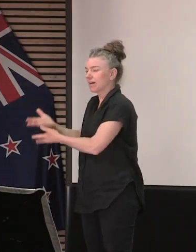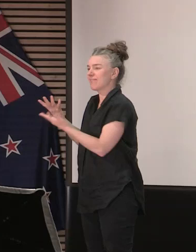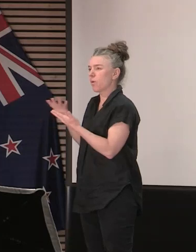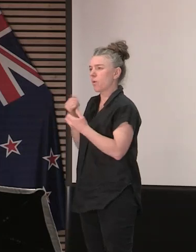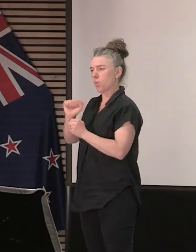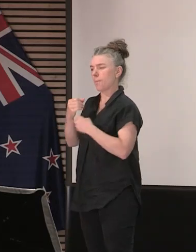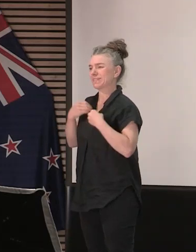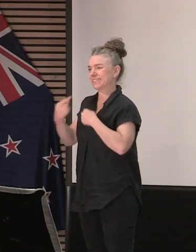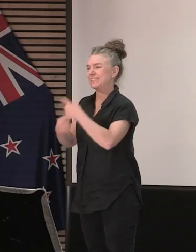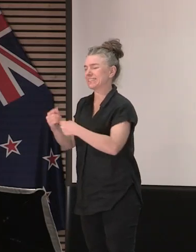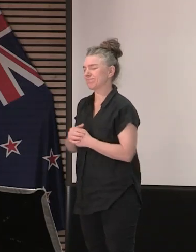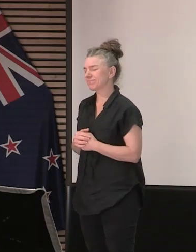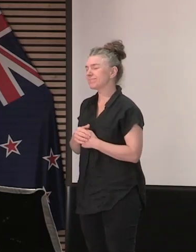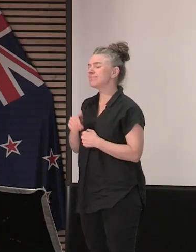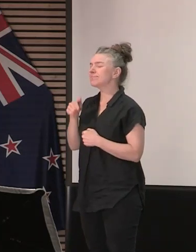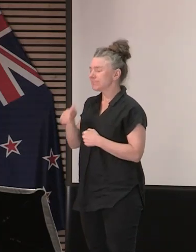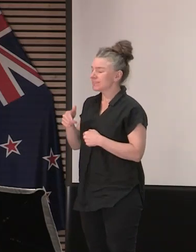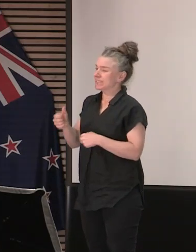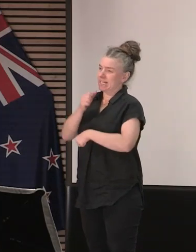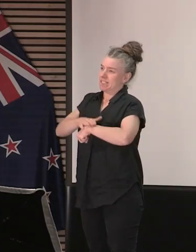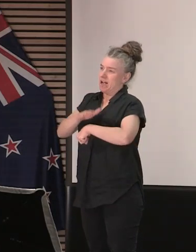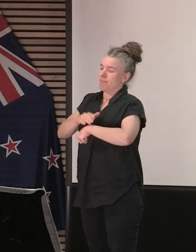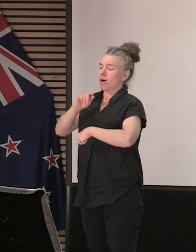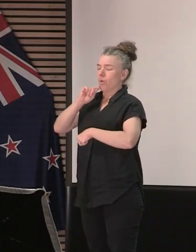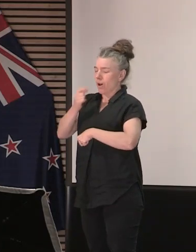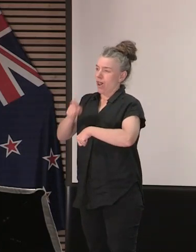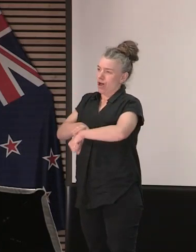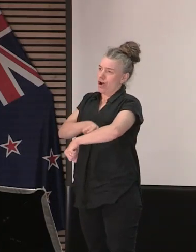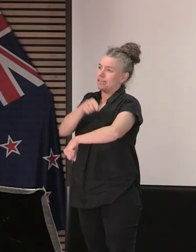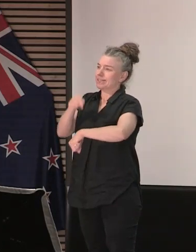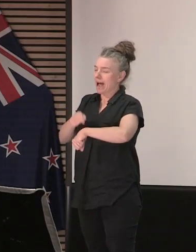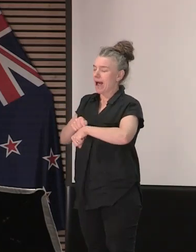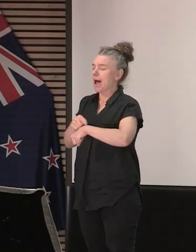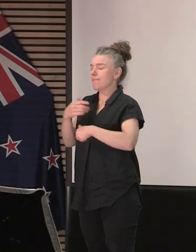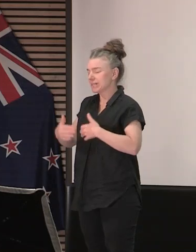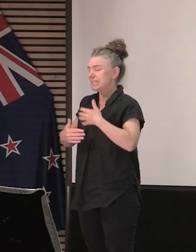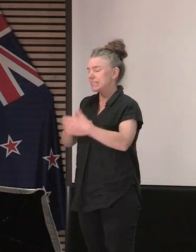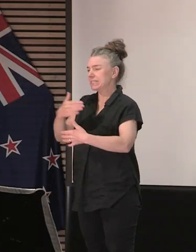Ido know that we can do this, and I know that because we arealready.